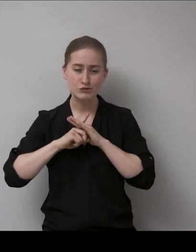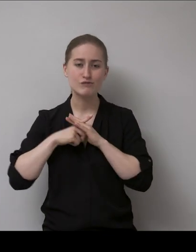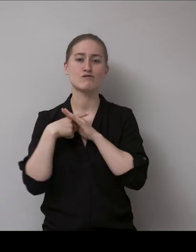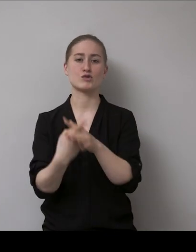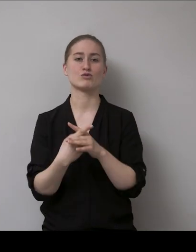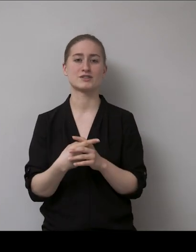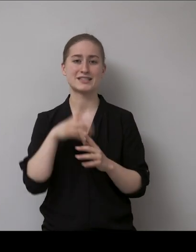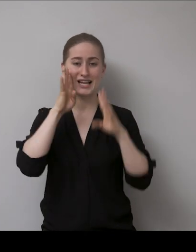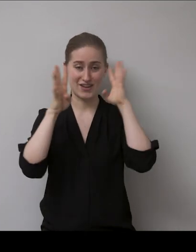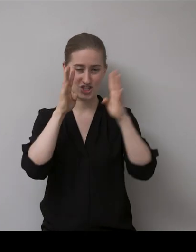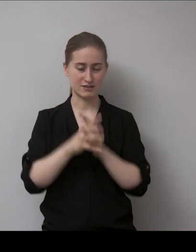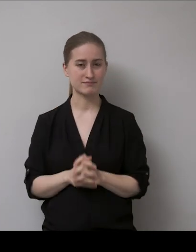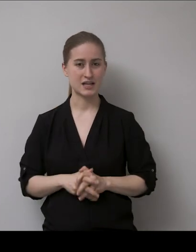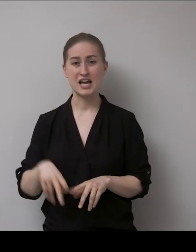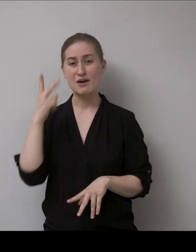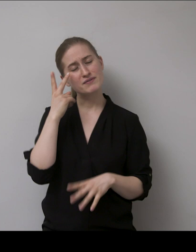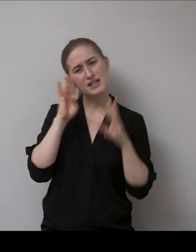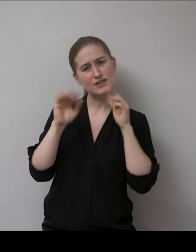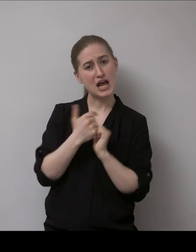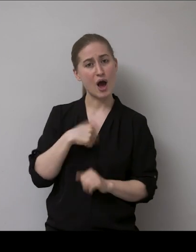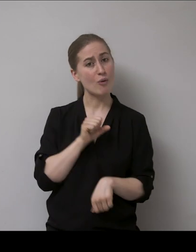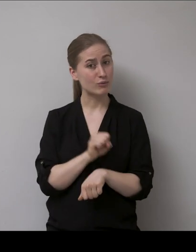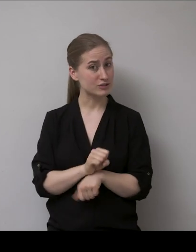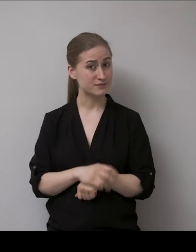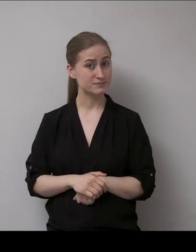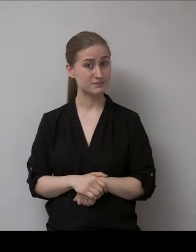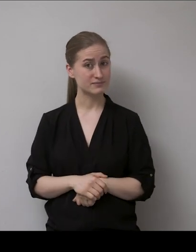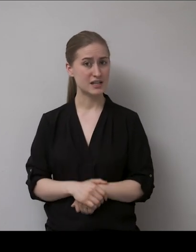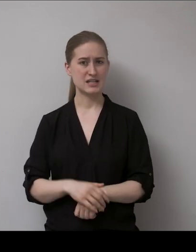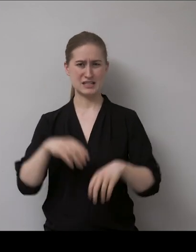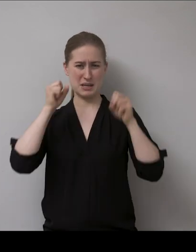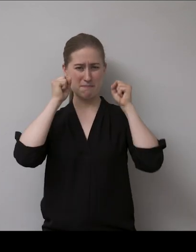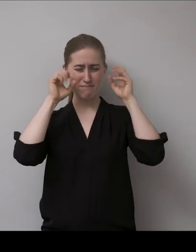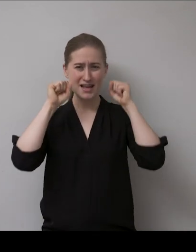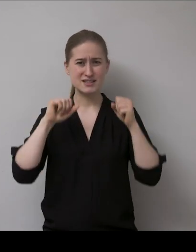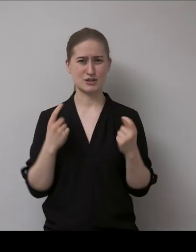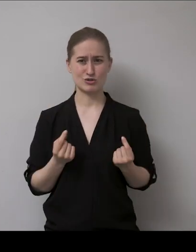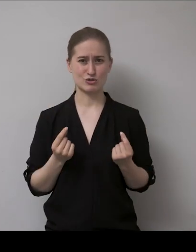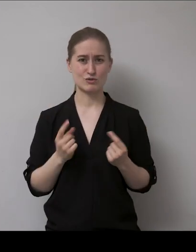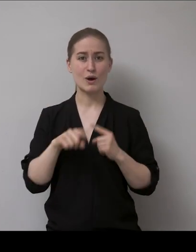And we've seen innovation in how we work. It's amazing what we can do when we have to.